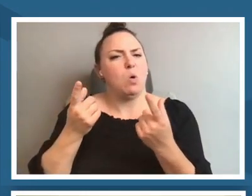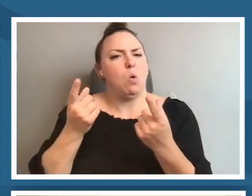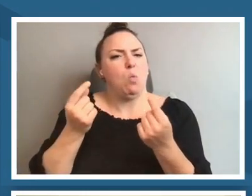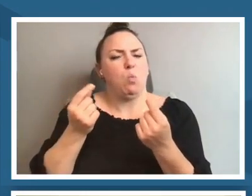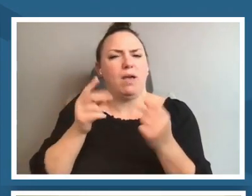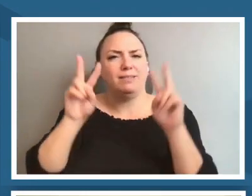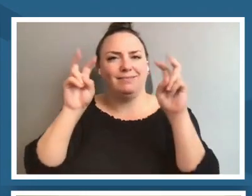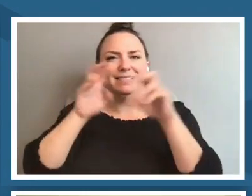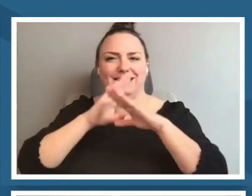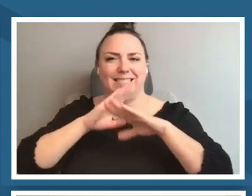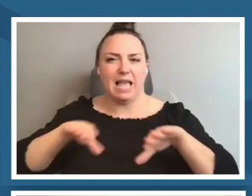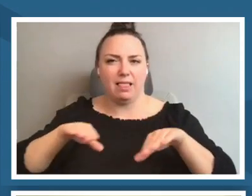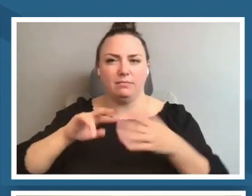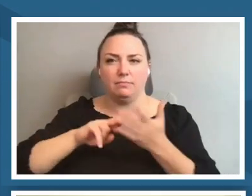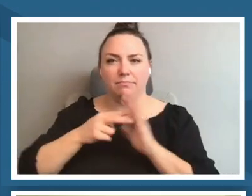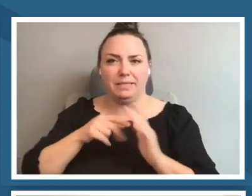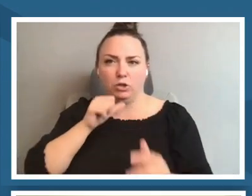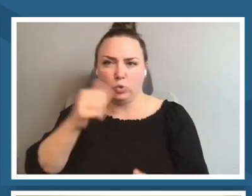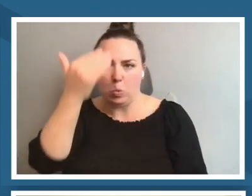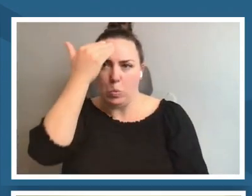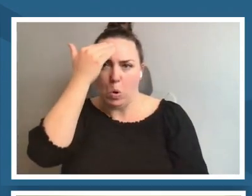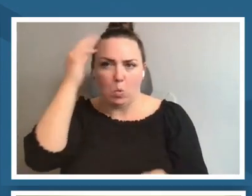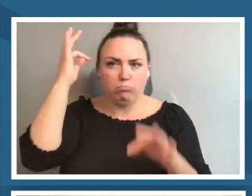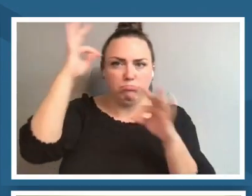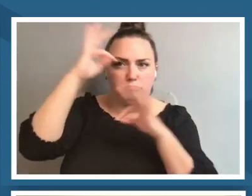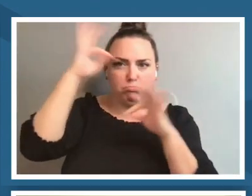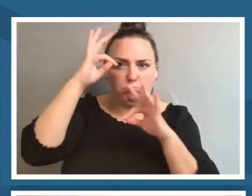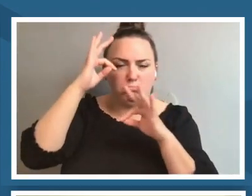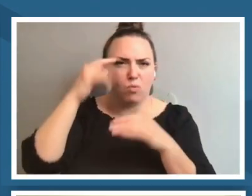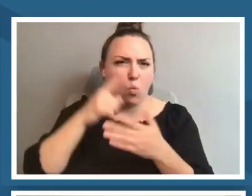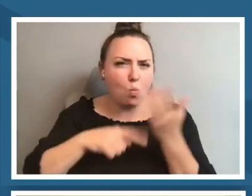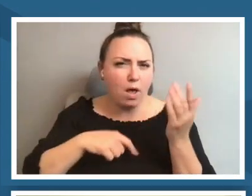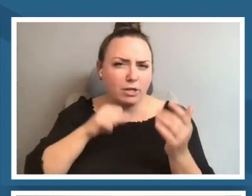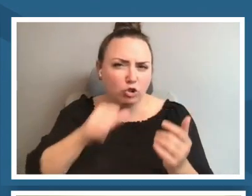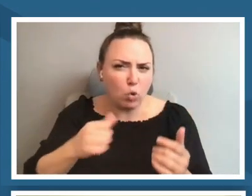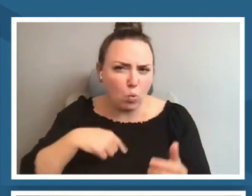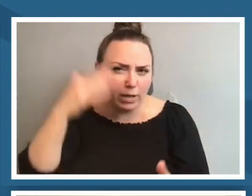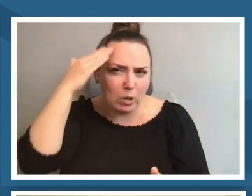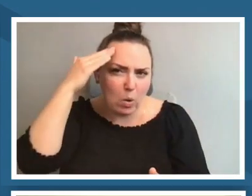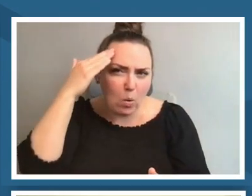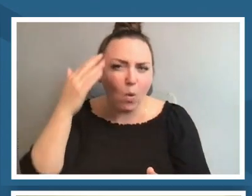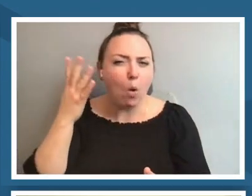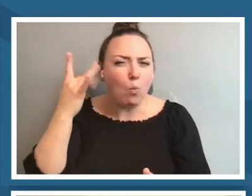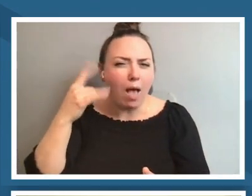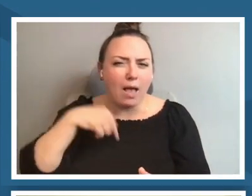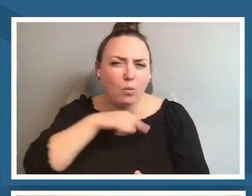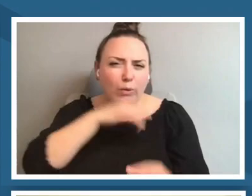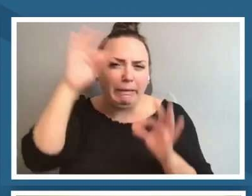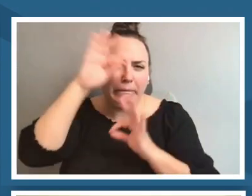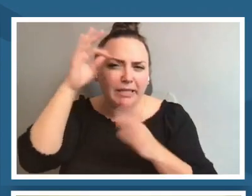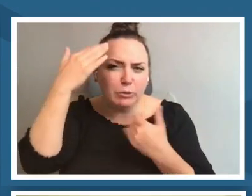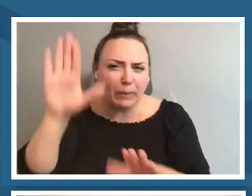why don't we know it so ultimately it is an exercise in